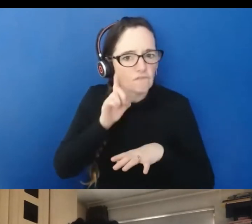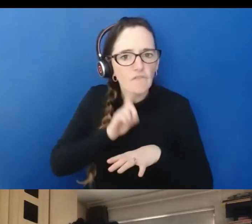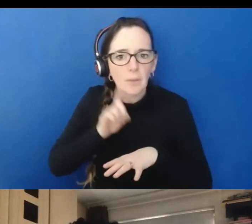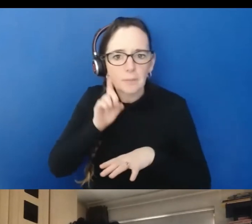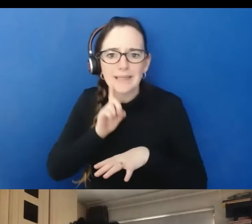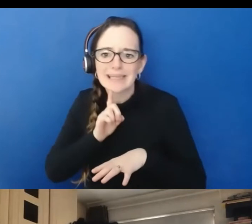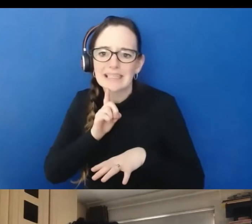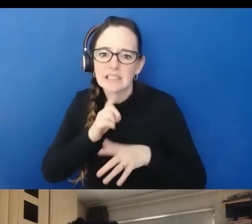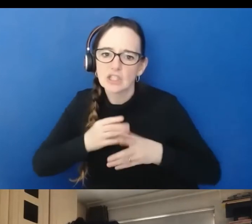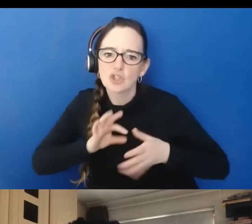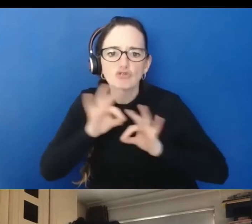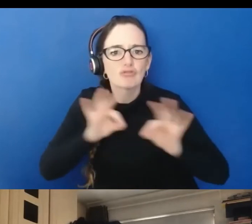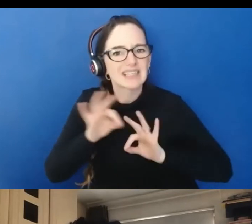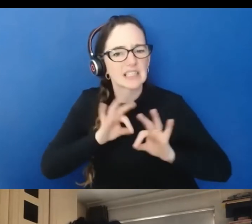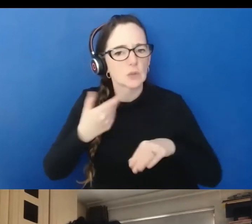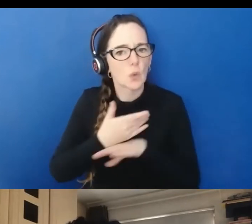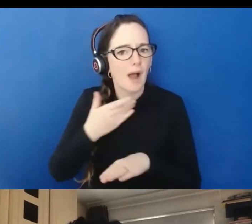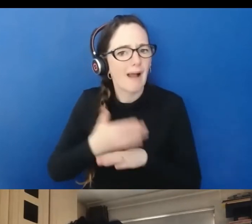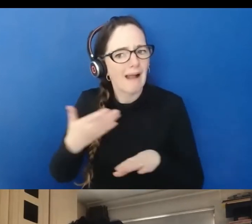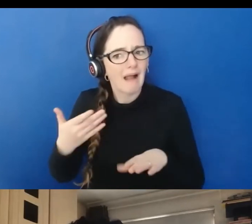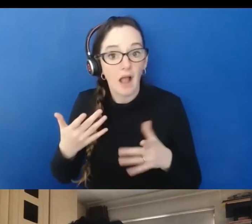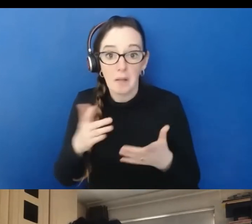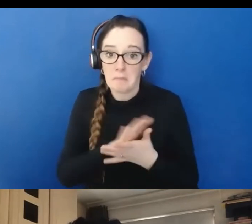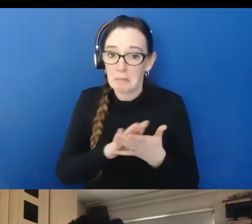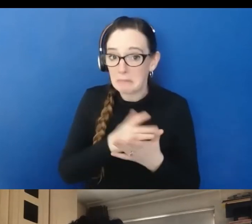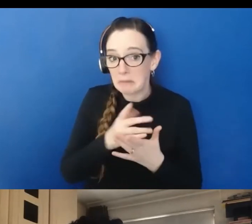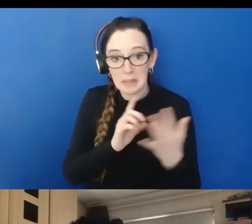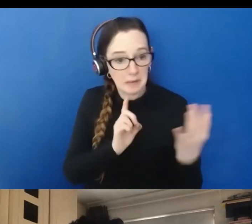Which like might mean checking in on a person, on a emotional level,